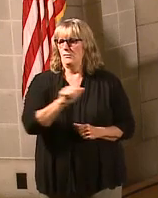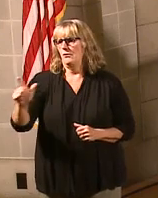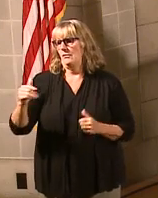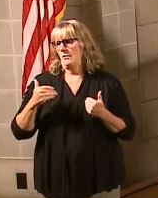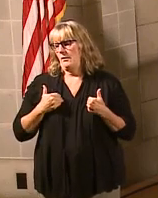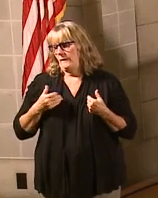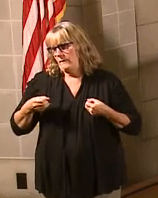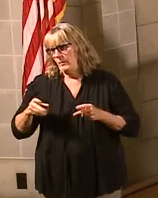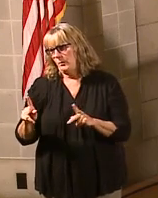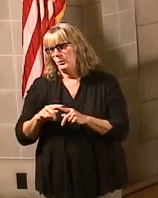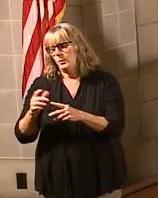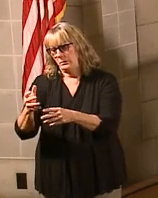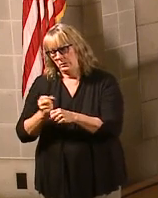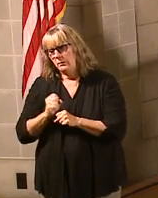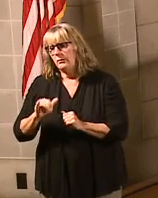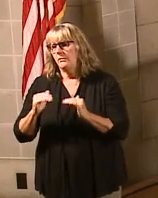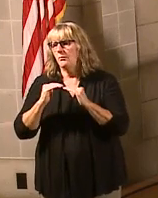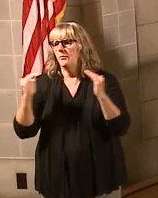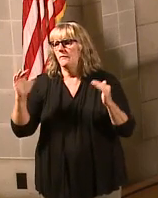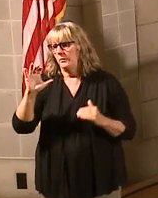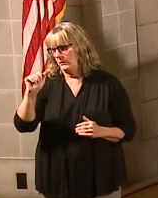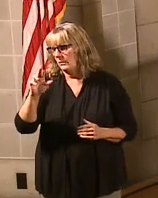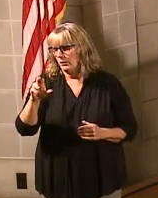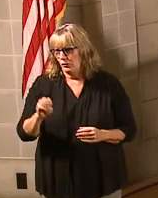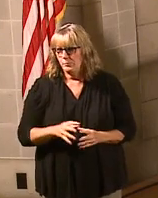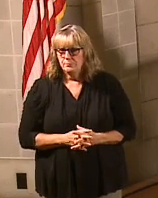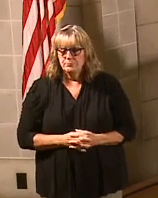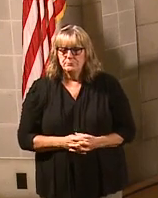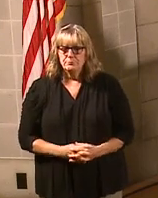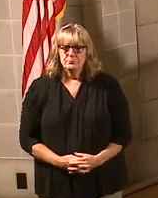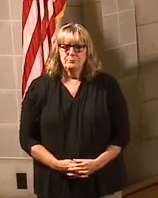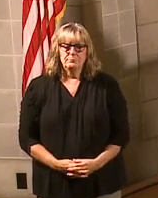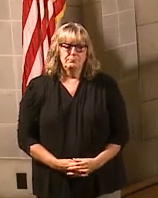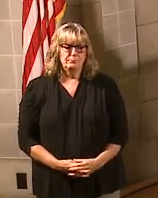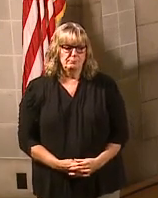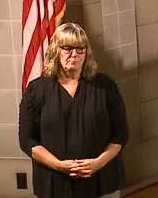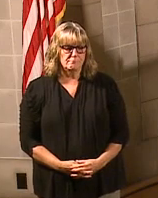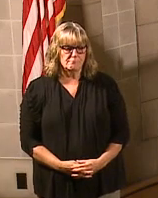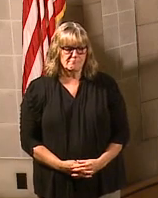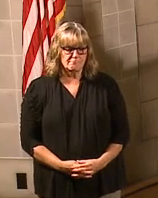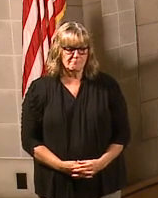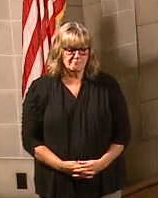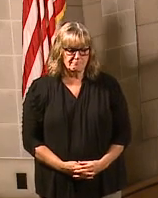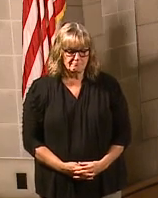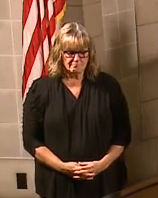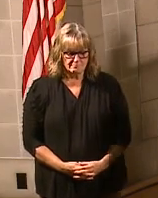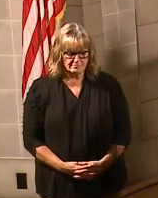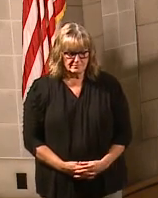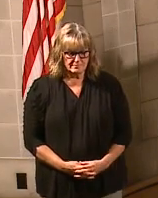THEMSELVES TO HIGH QUALITY CARE AND WE WANT TO ENSURE EVERYONE